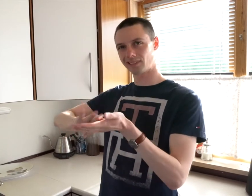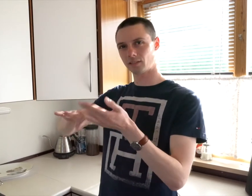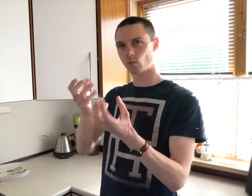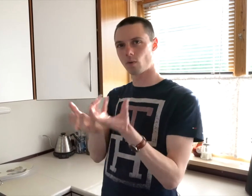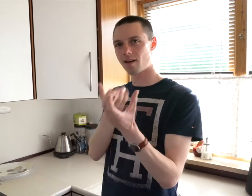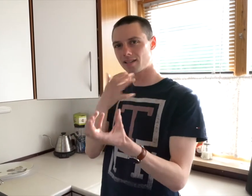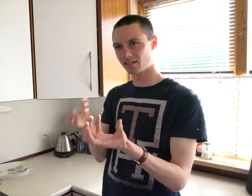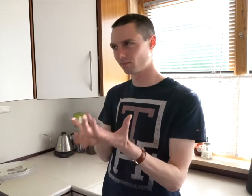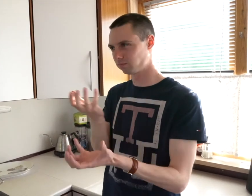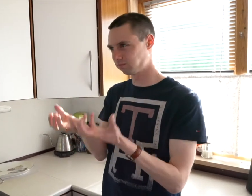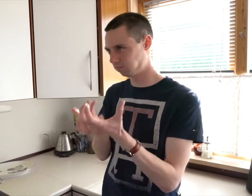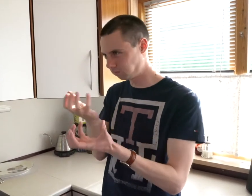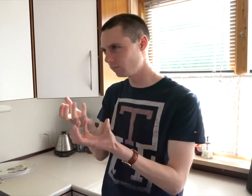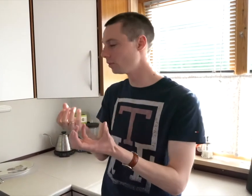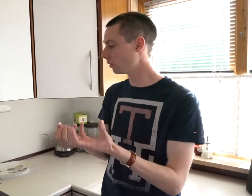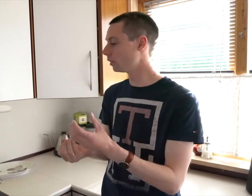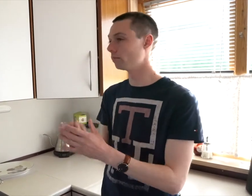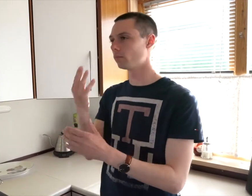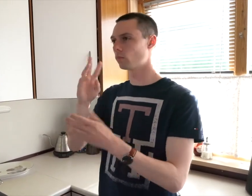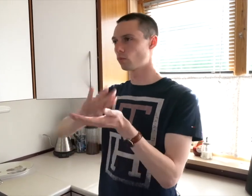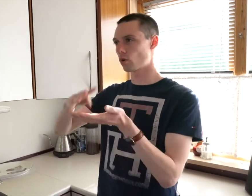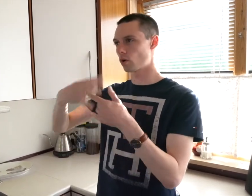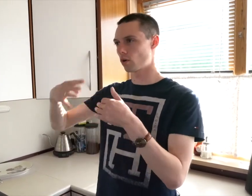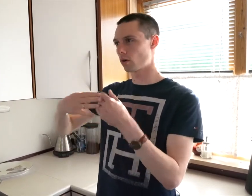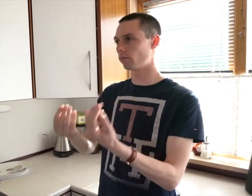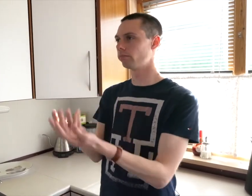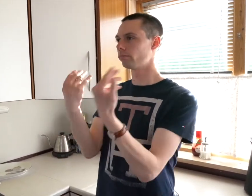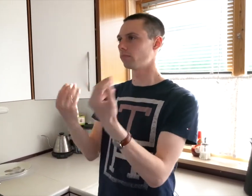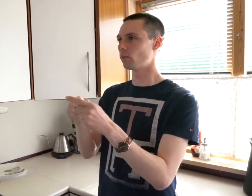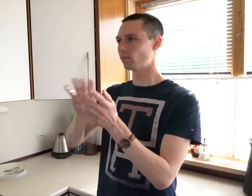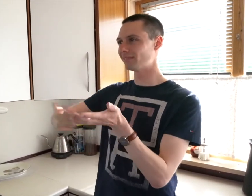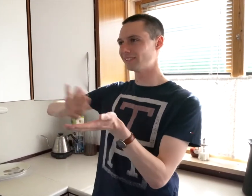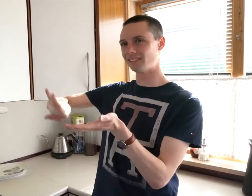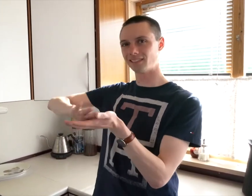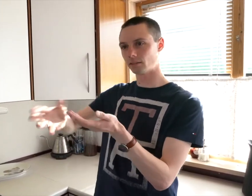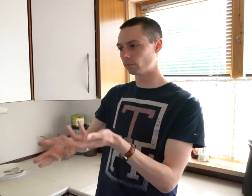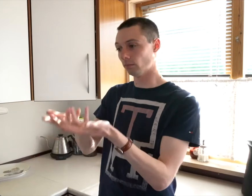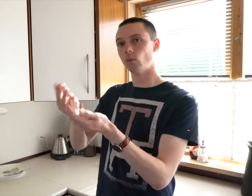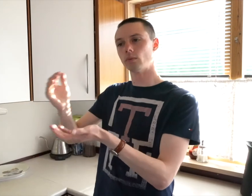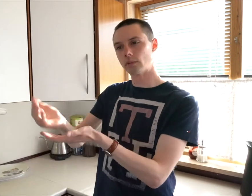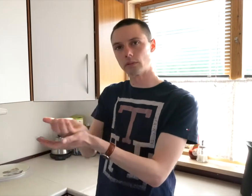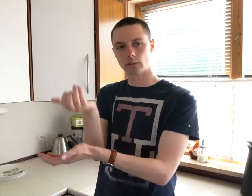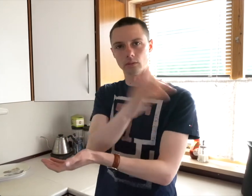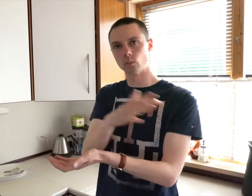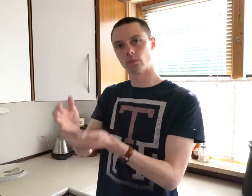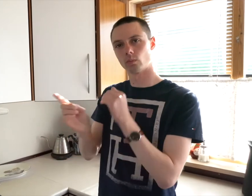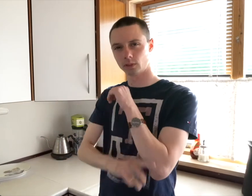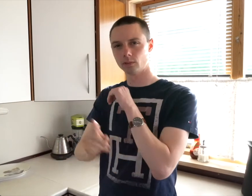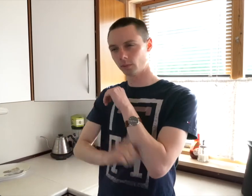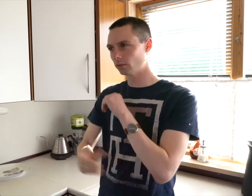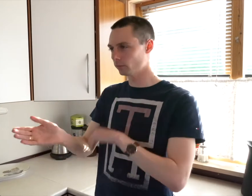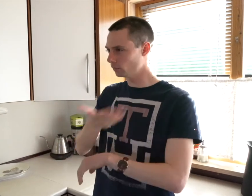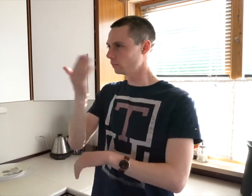As it boils, we remove the things that aren't eaten and discard it.